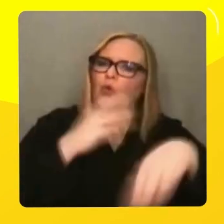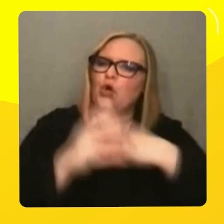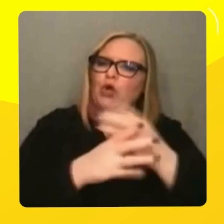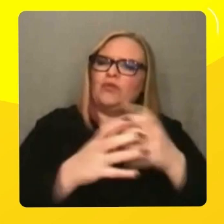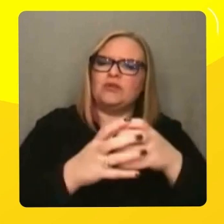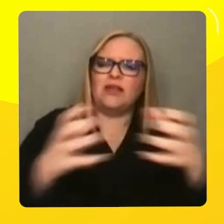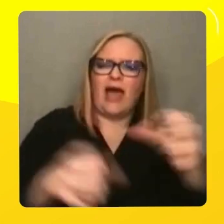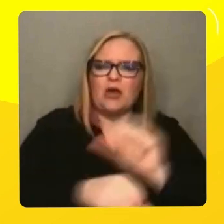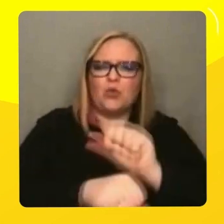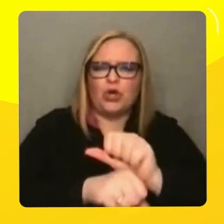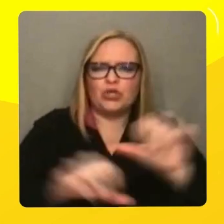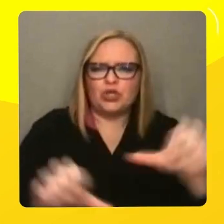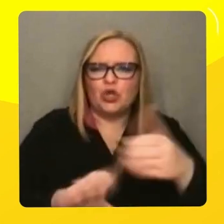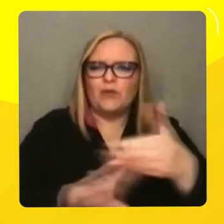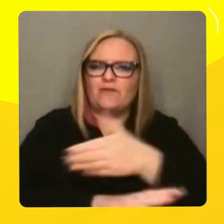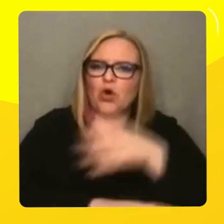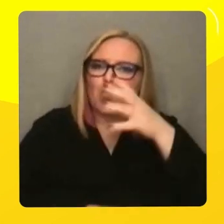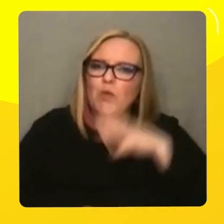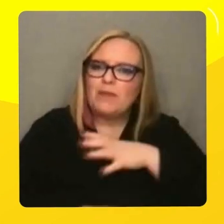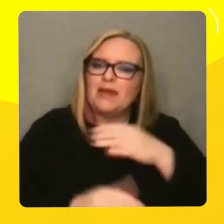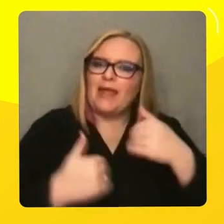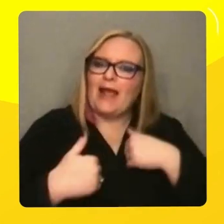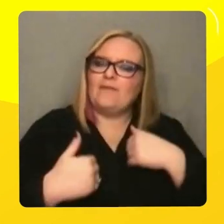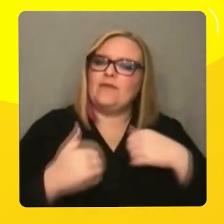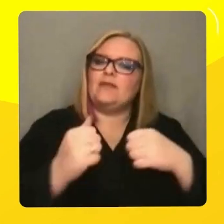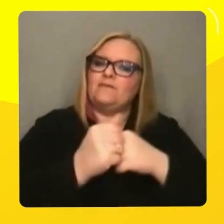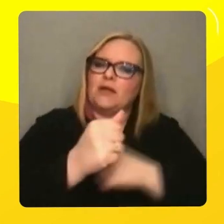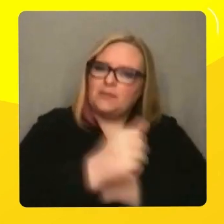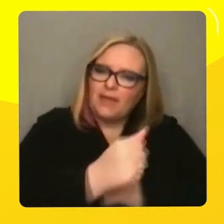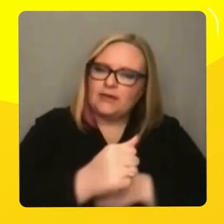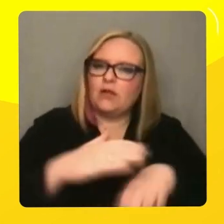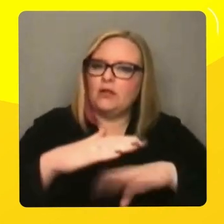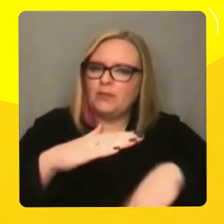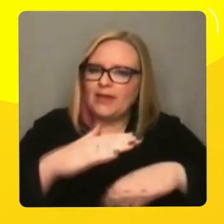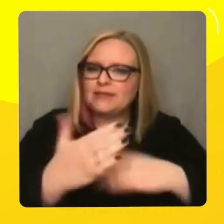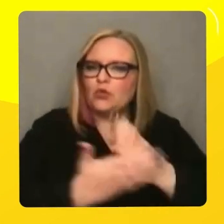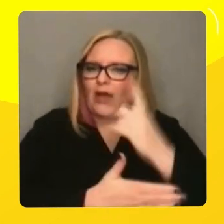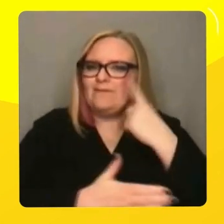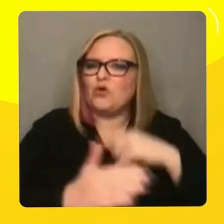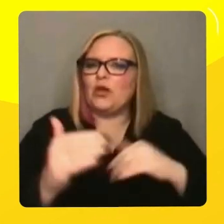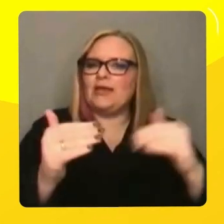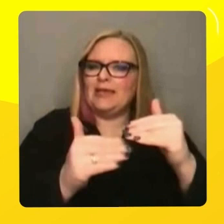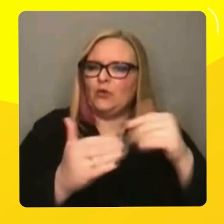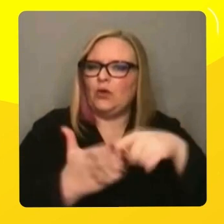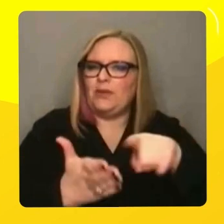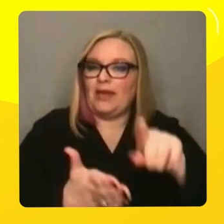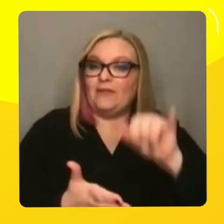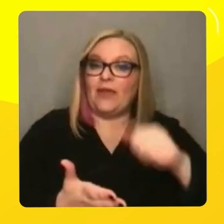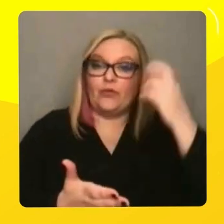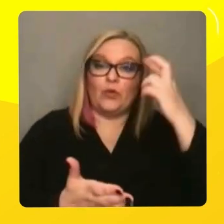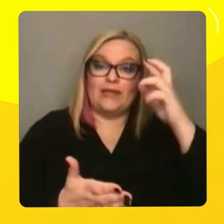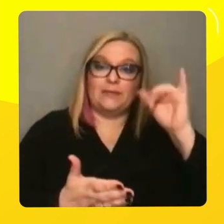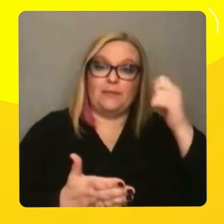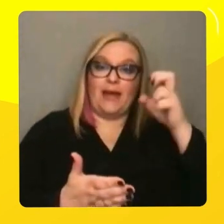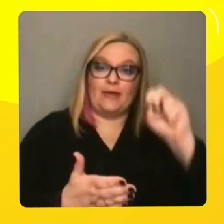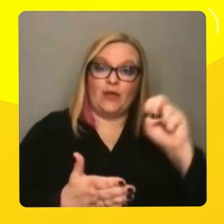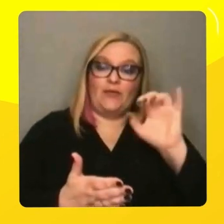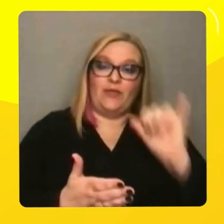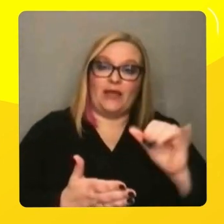women achieve the fundamental right of equitable pay. That's why at Micron, pay equity is one of our six DEI commitments.